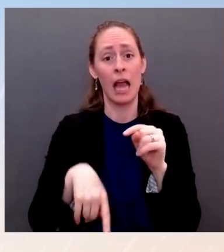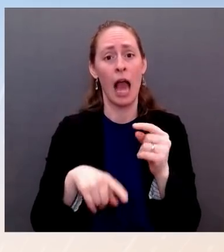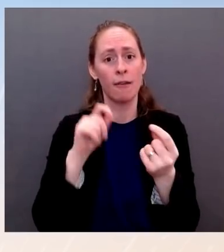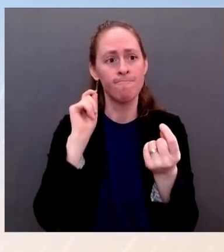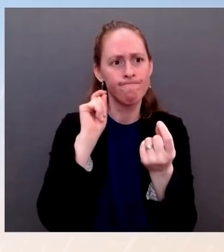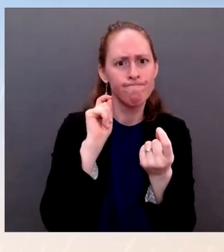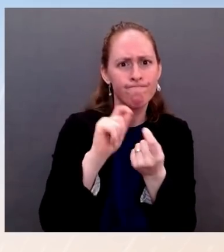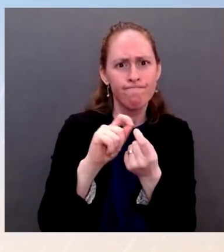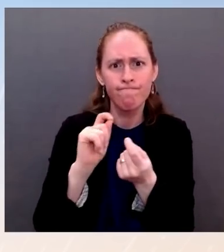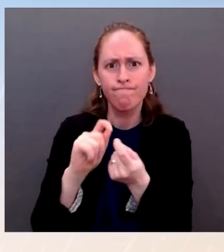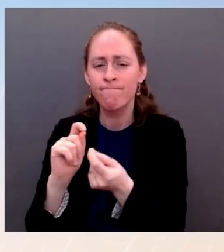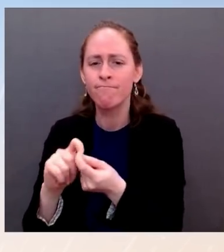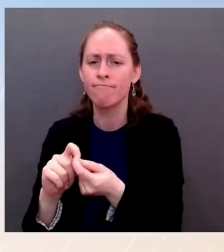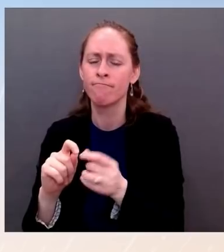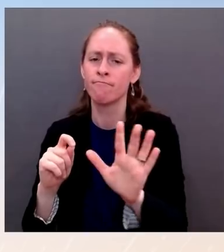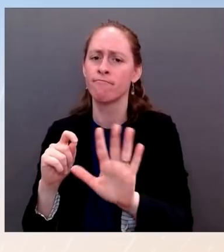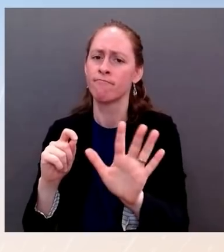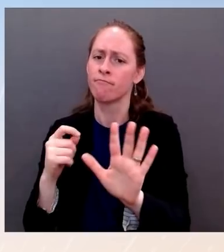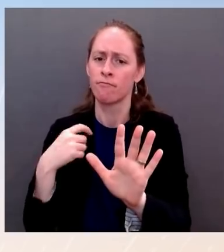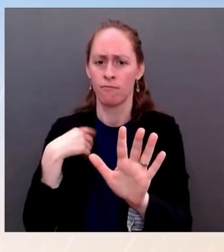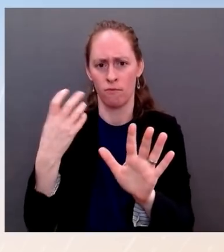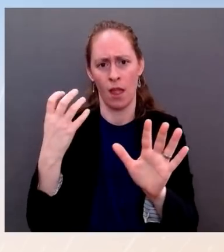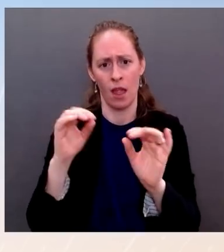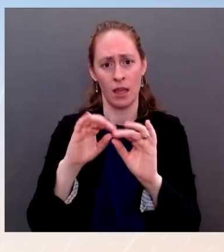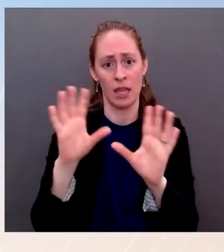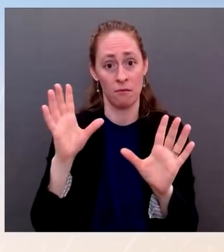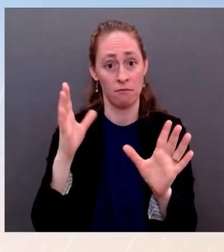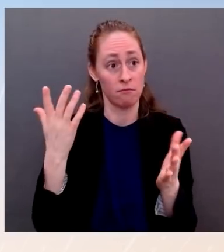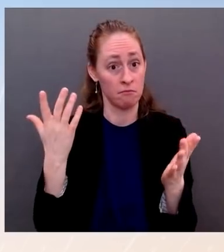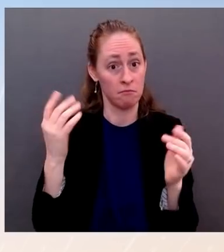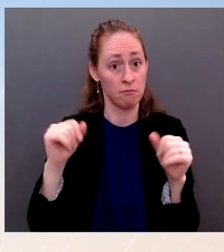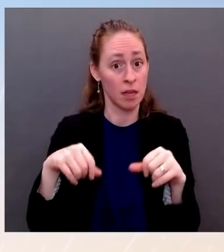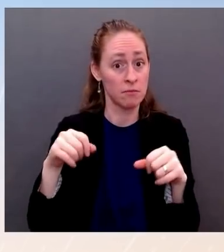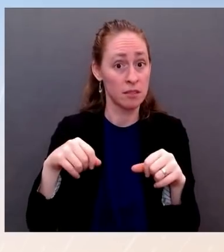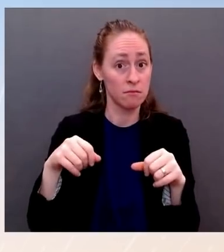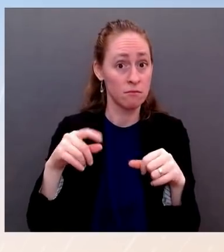despite a lot of speculation that it would only happen after the Olympics.